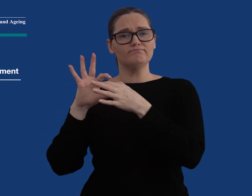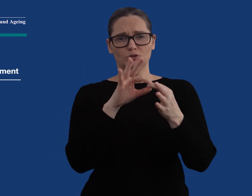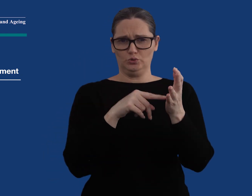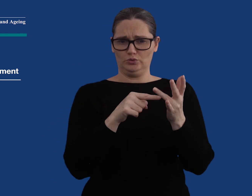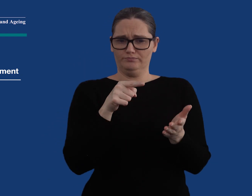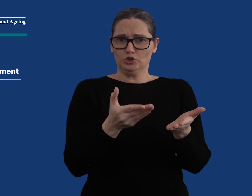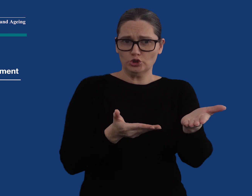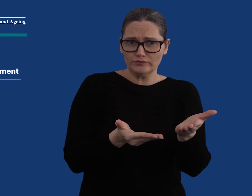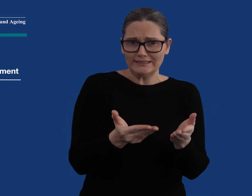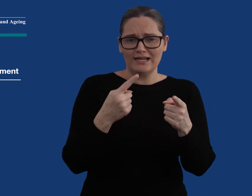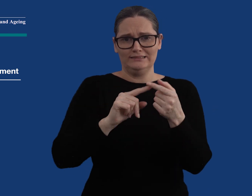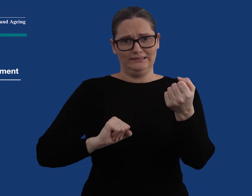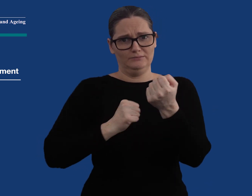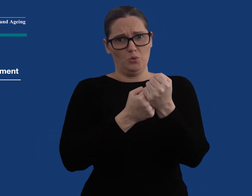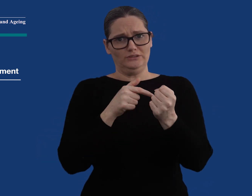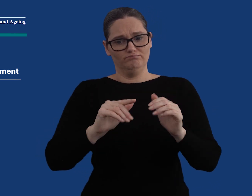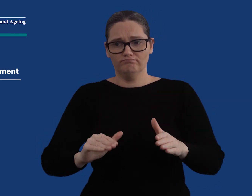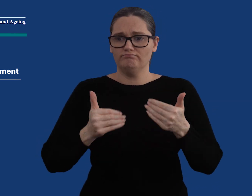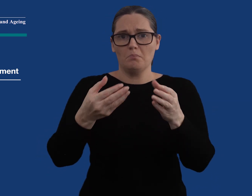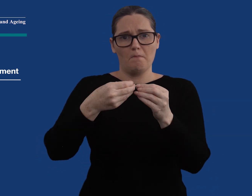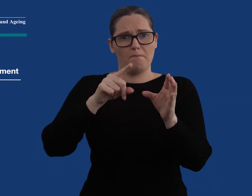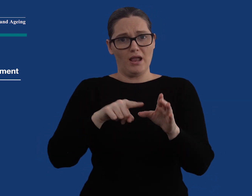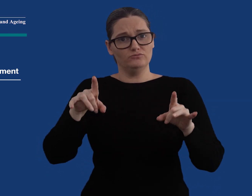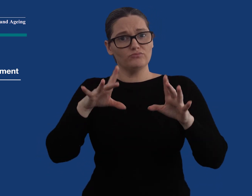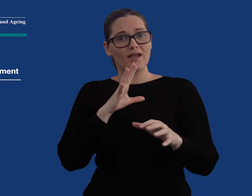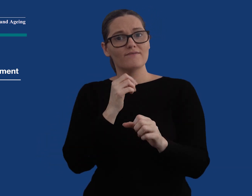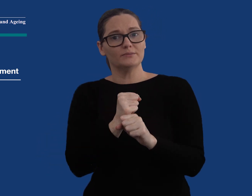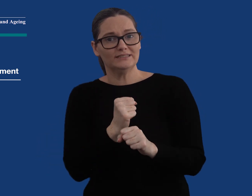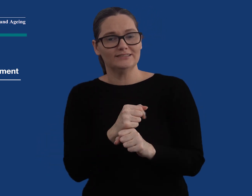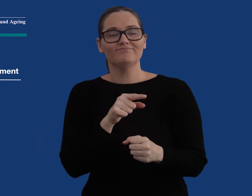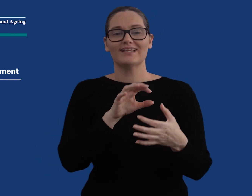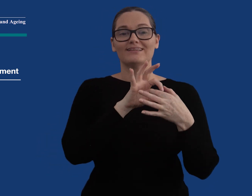In regard to the services and support the Australian Government will deliver,